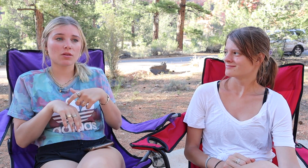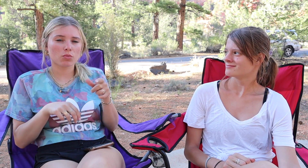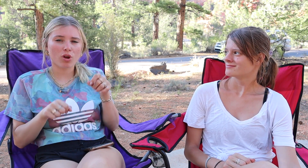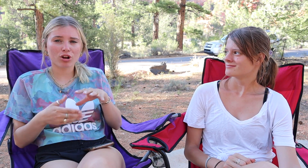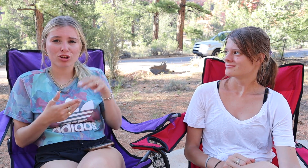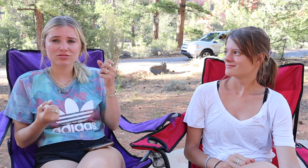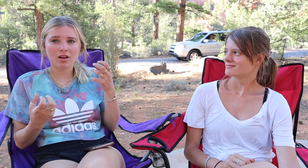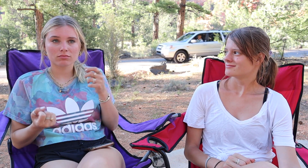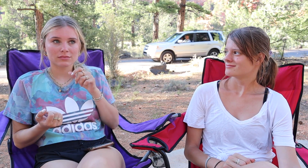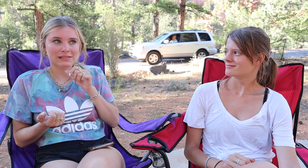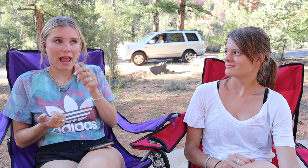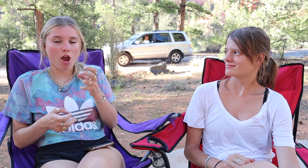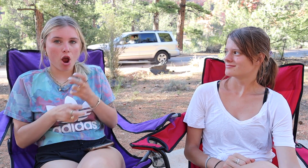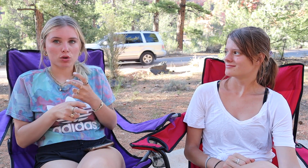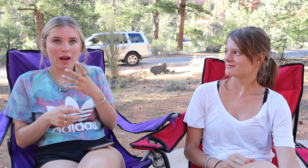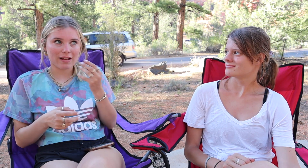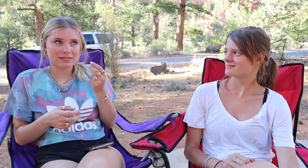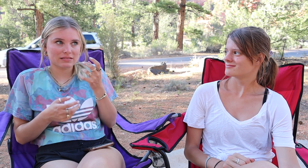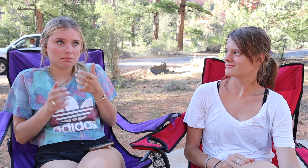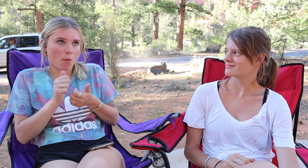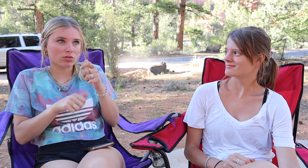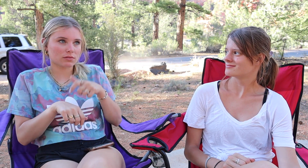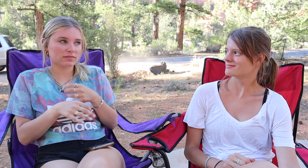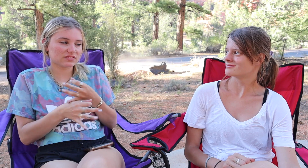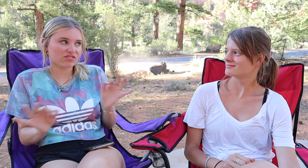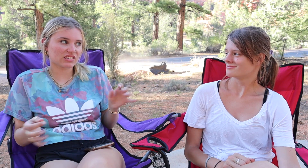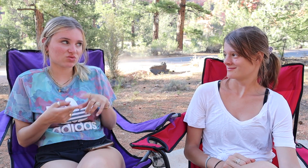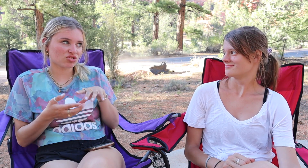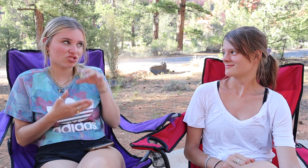then over time its up to you to continue learning sign language or not it is not hard and most of time it's free to learn